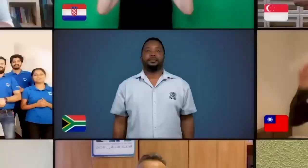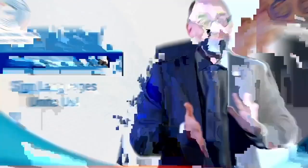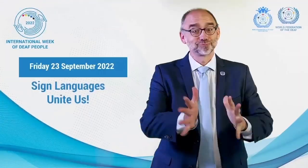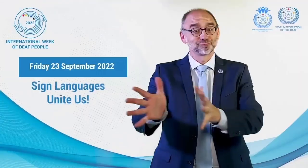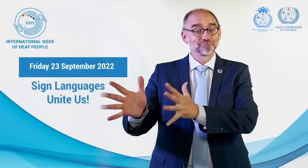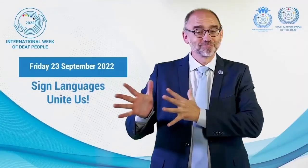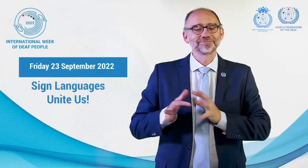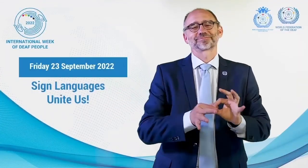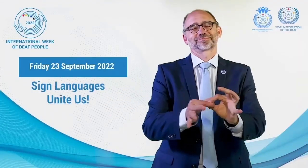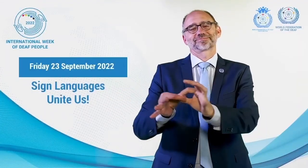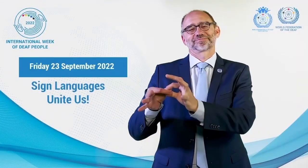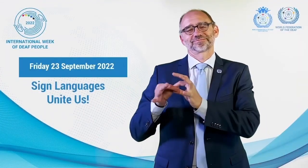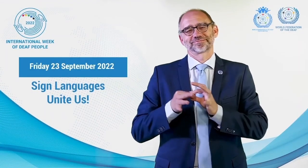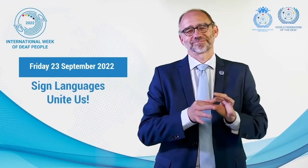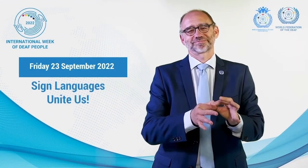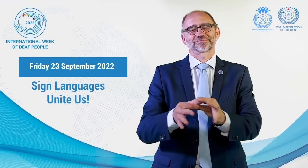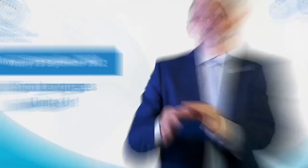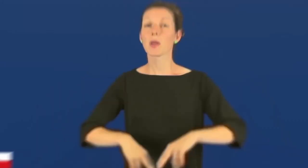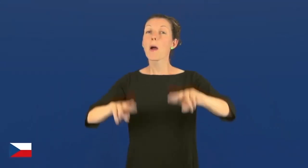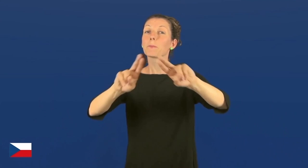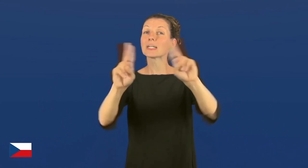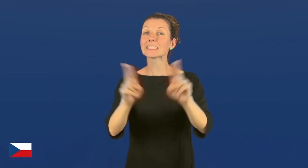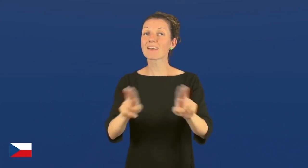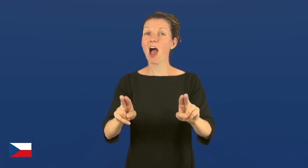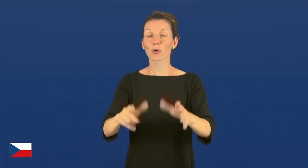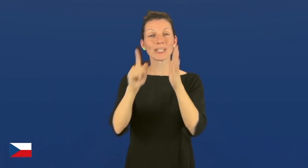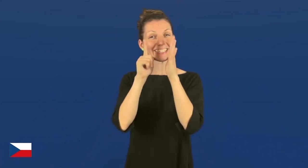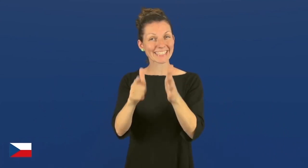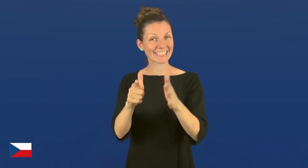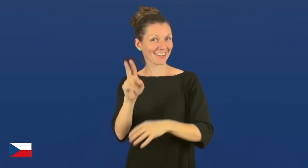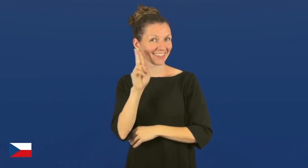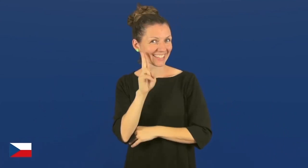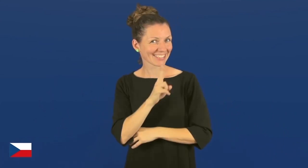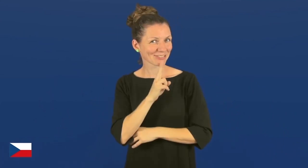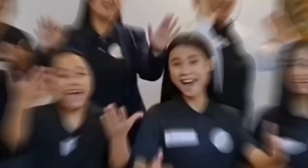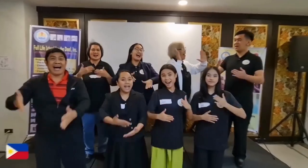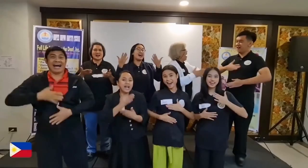Sign languages unite us. International Week of Deaf People.